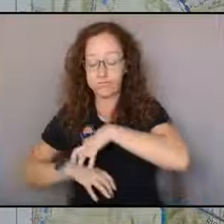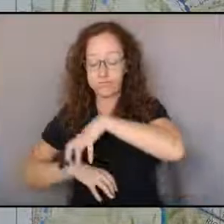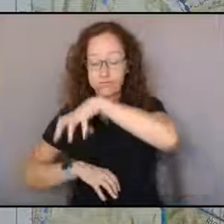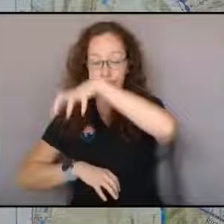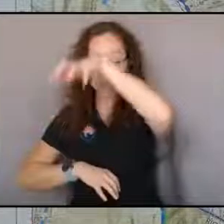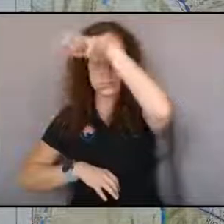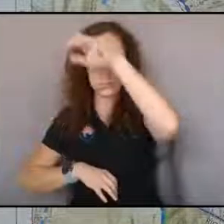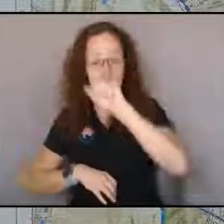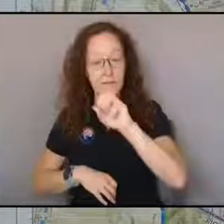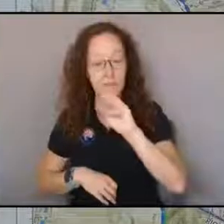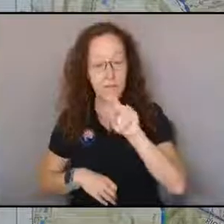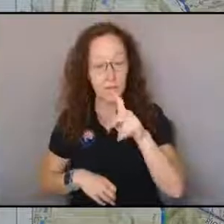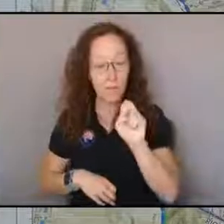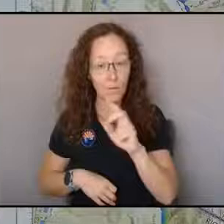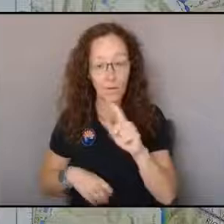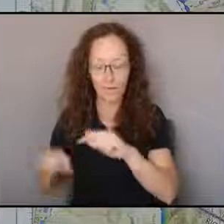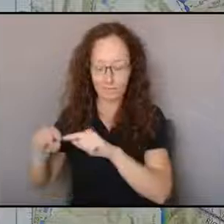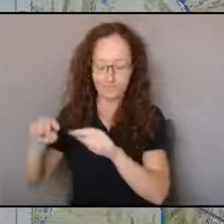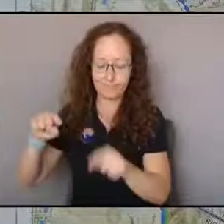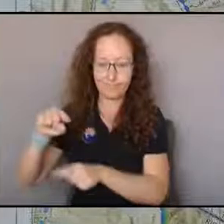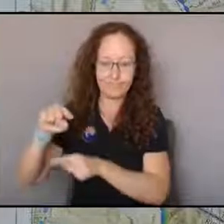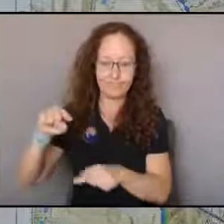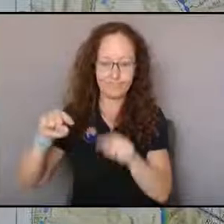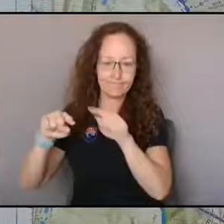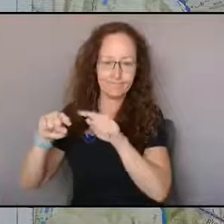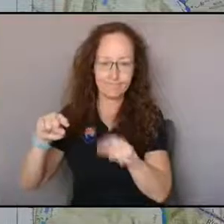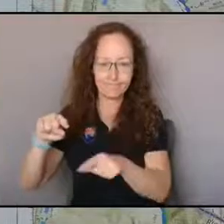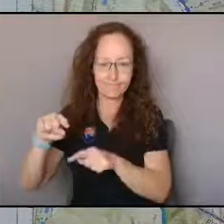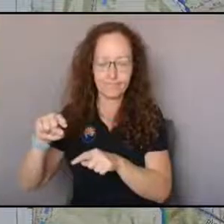INCIDENT IS THIS HORSESHOE, NORTH OF HORSESHOE LAKE AND